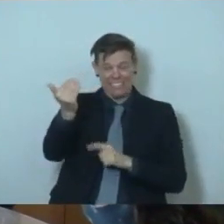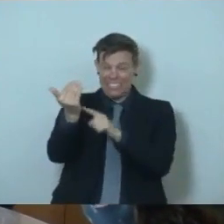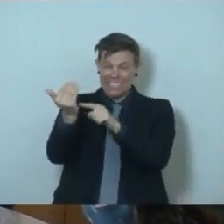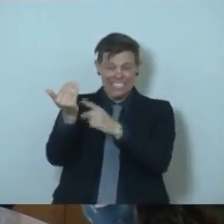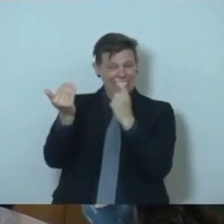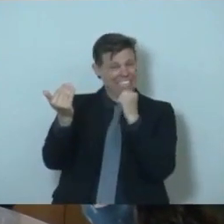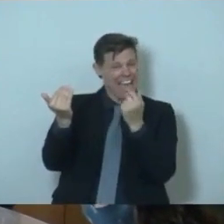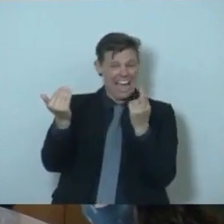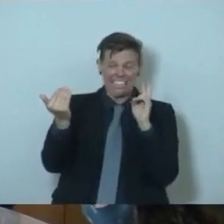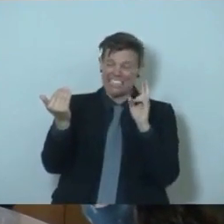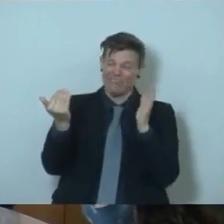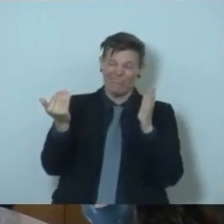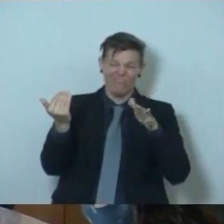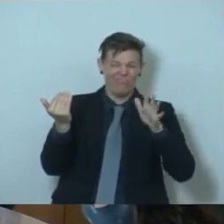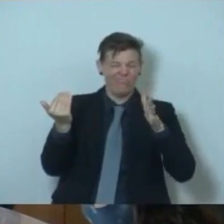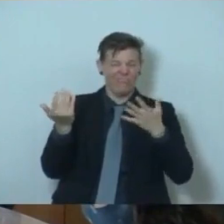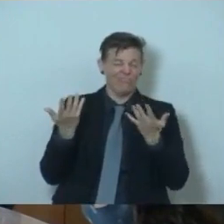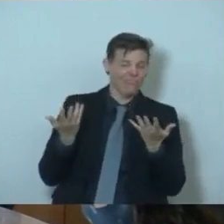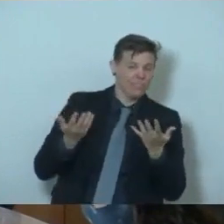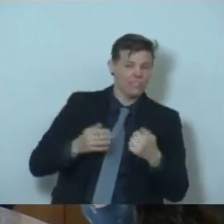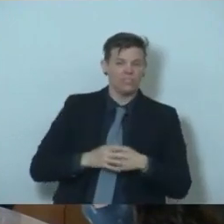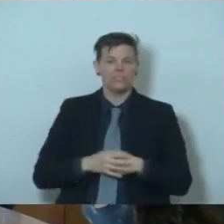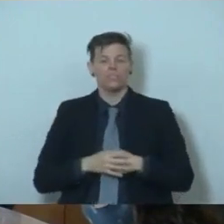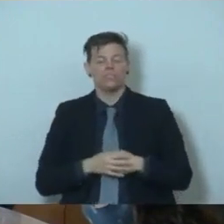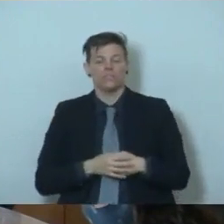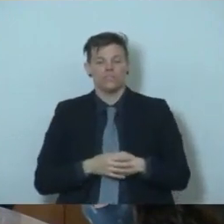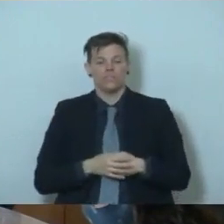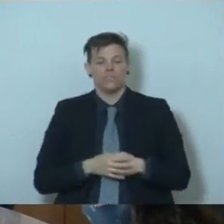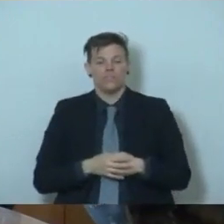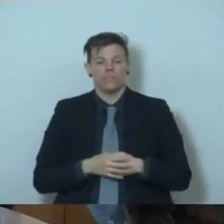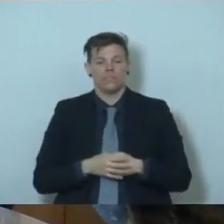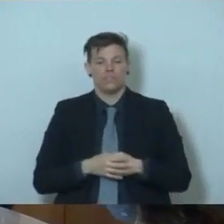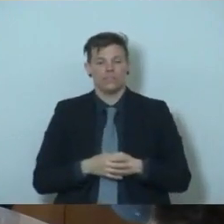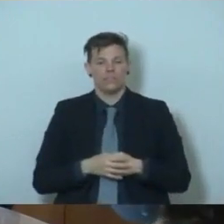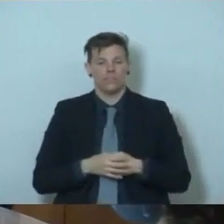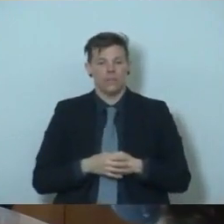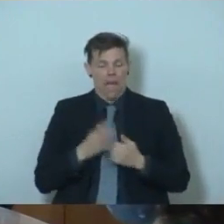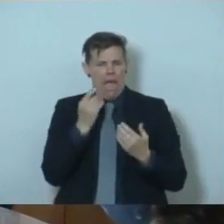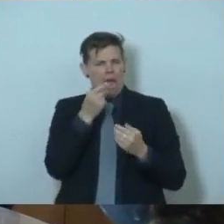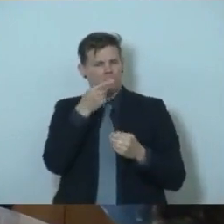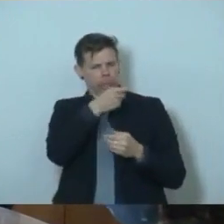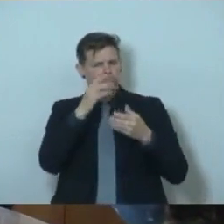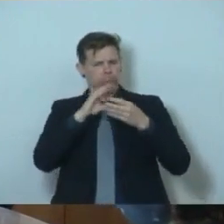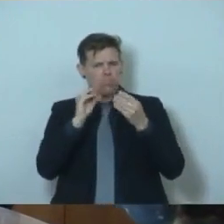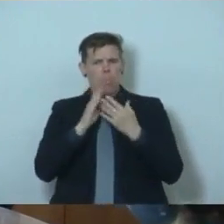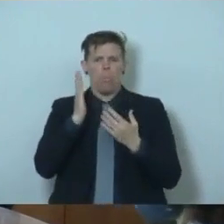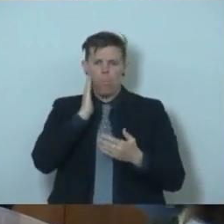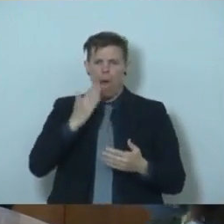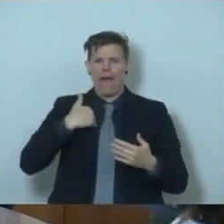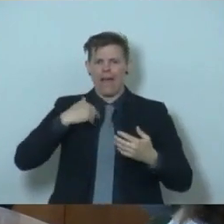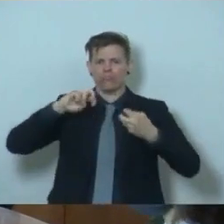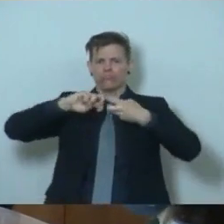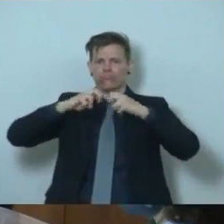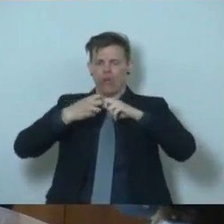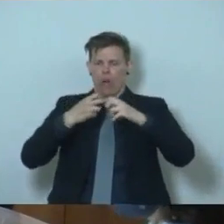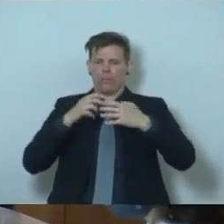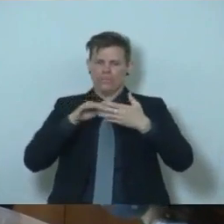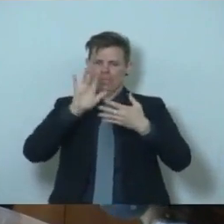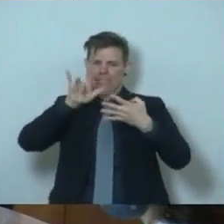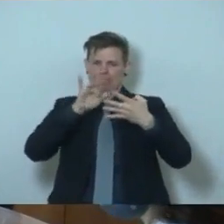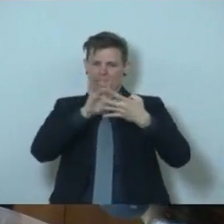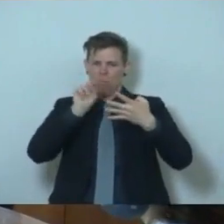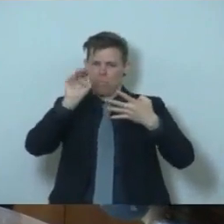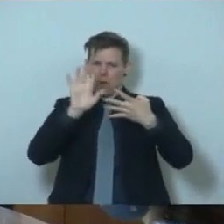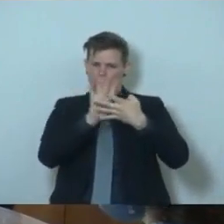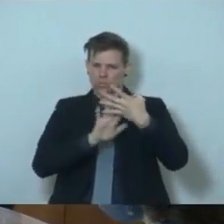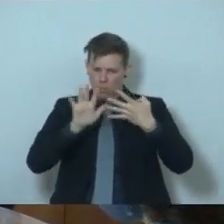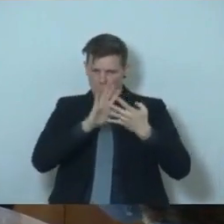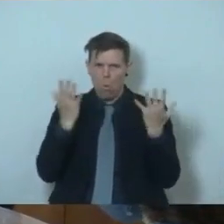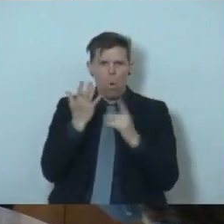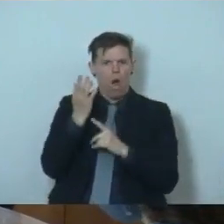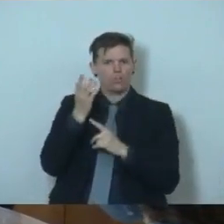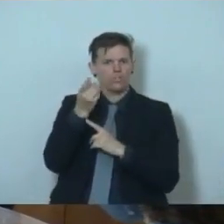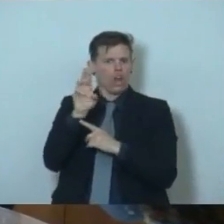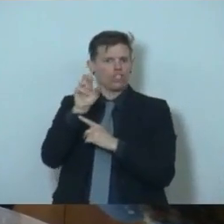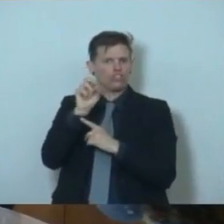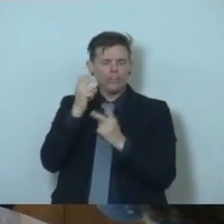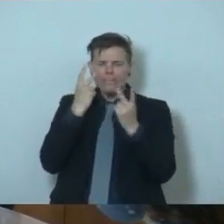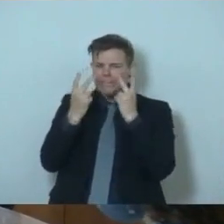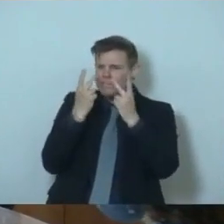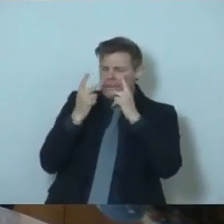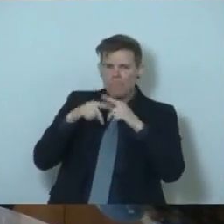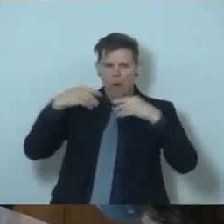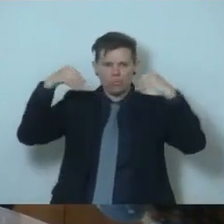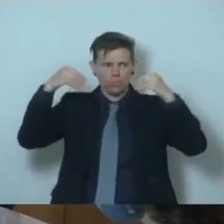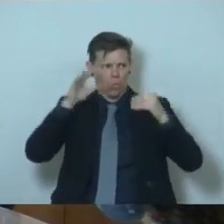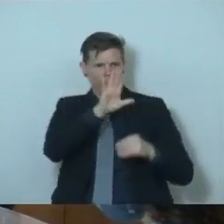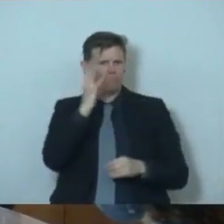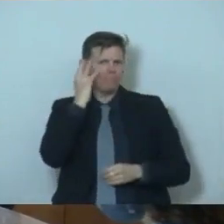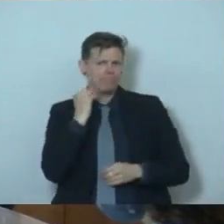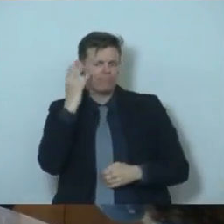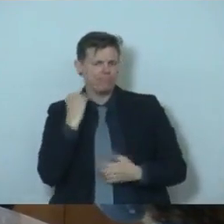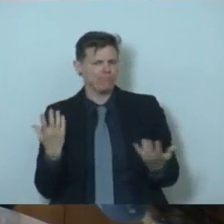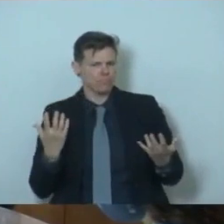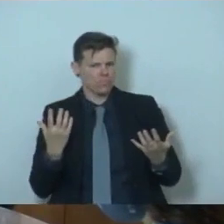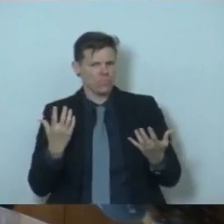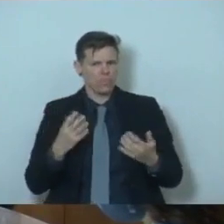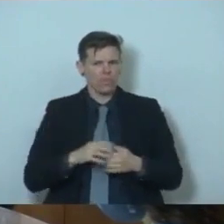SPREAD WE ARE NOT ON TARGET FOR MAY 15th DATE OR ALSO HIM GIVING THAT ANTIDOTE THERE ABOUT WE ARE GOING TO HAVE A PROBLEM IN CENTRAL NEW MEXICO IS ABOUTED ON THE INTERABSES HE IS SEEING